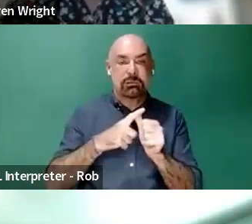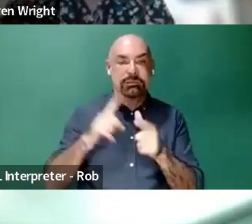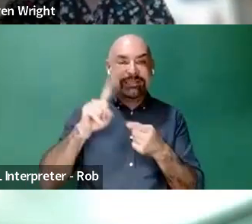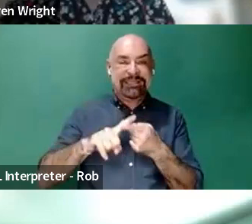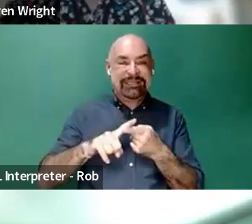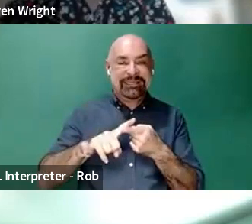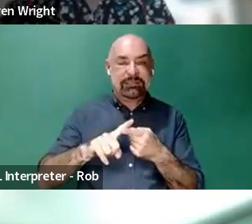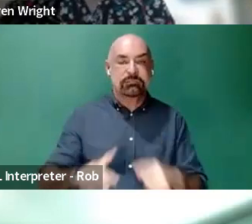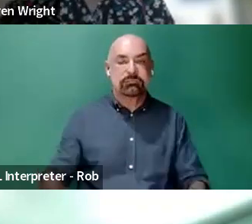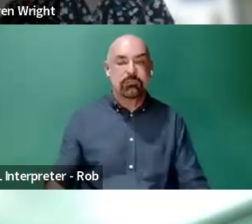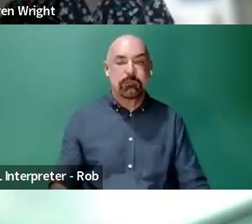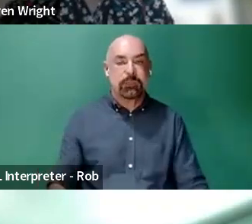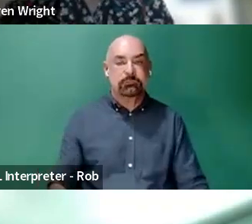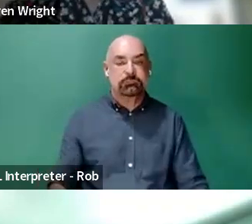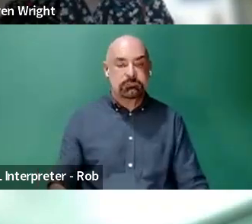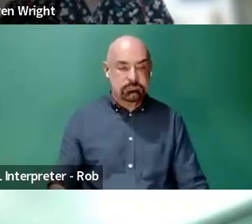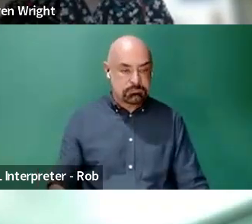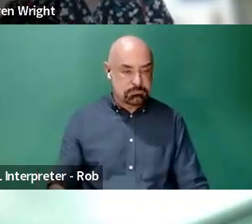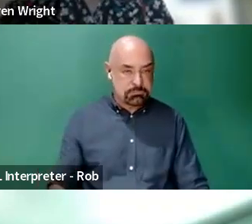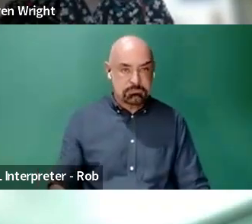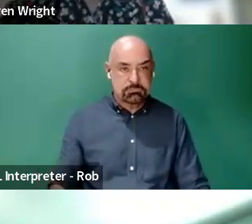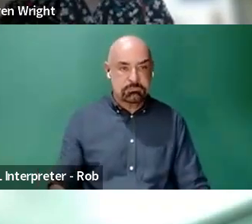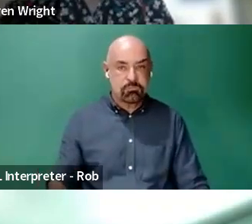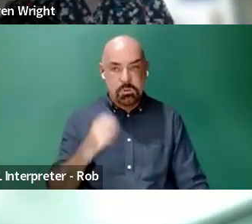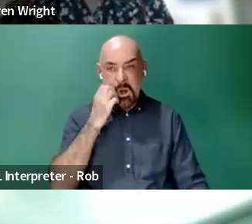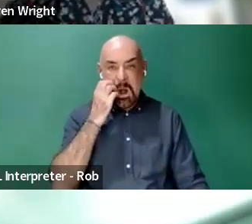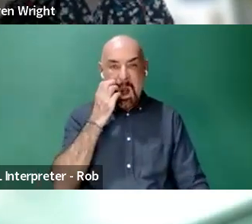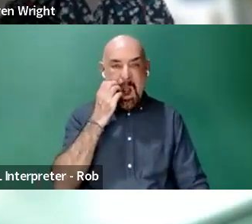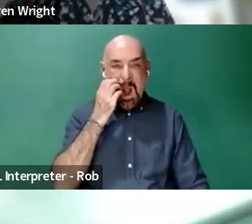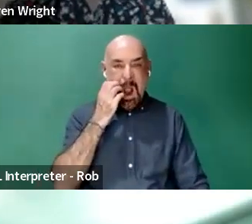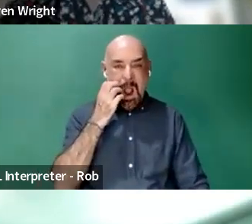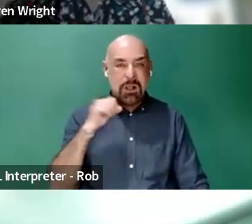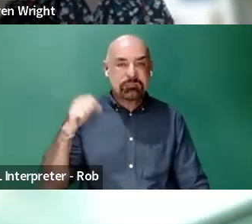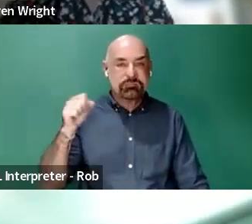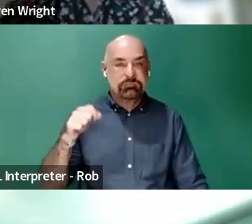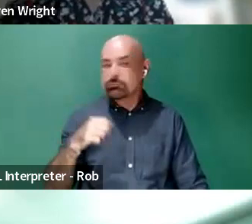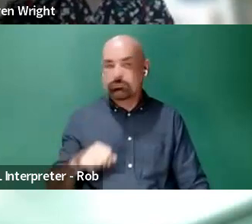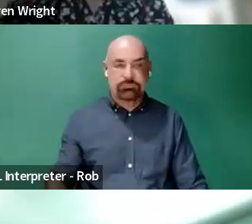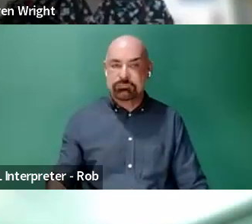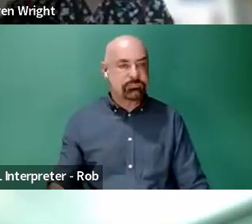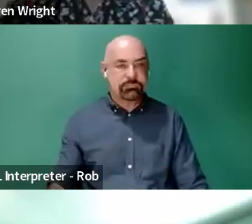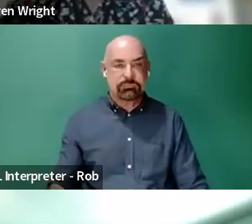my screen still has a comment to make, or if she can nod or shake her head.